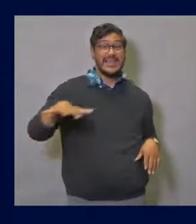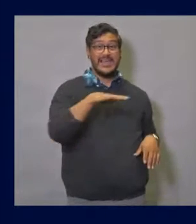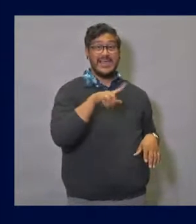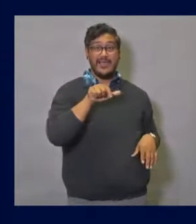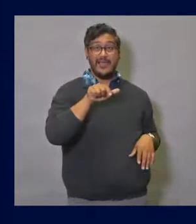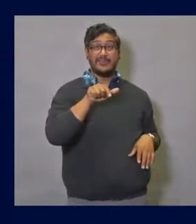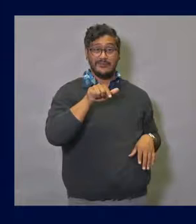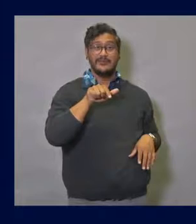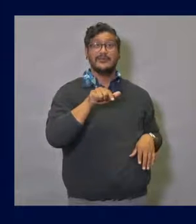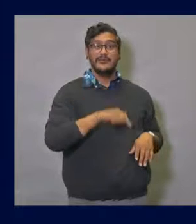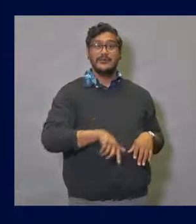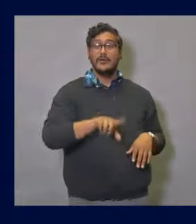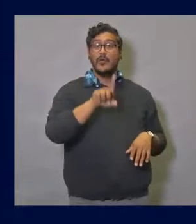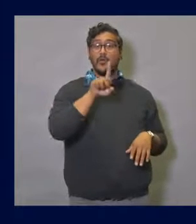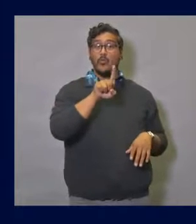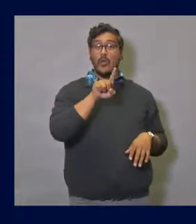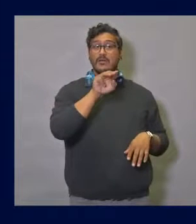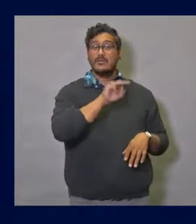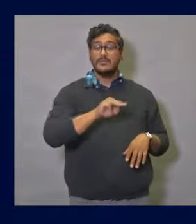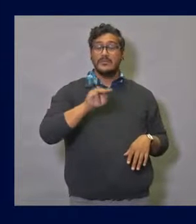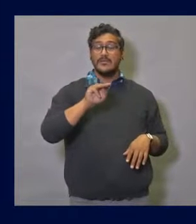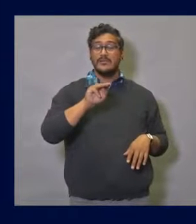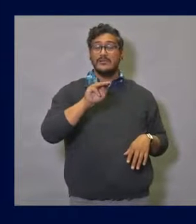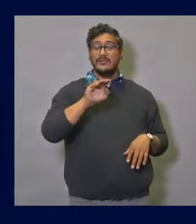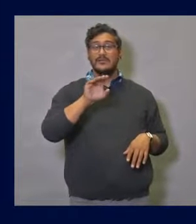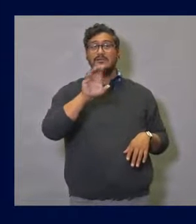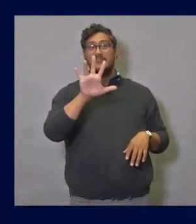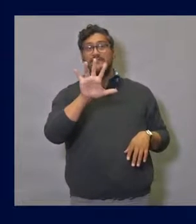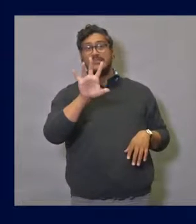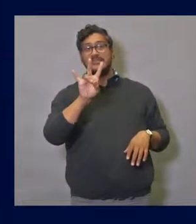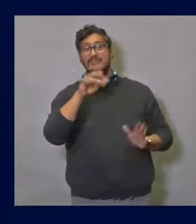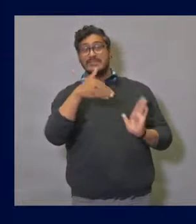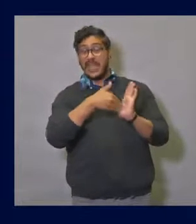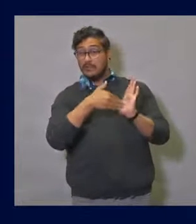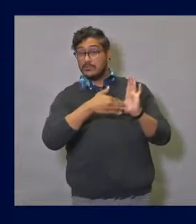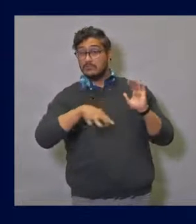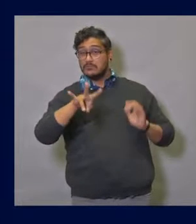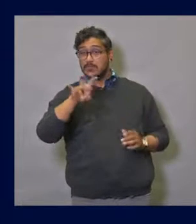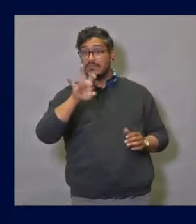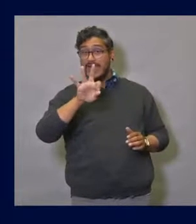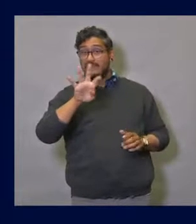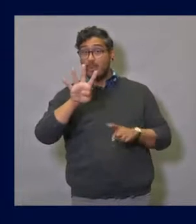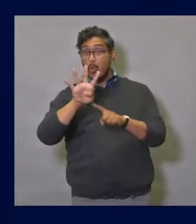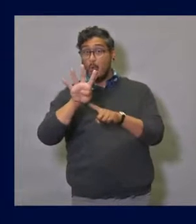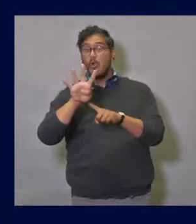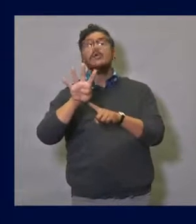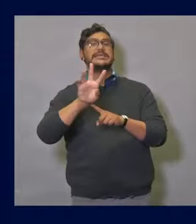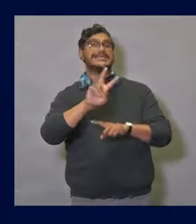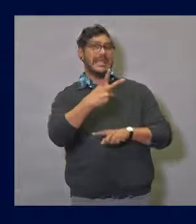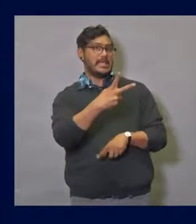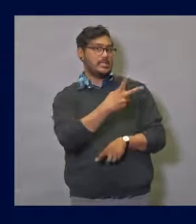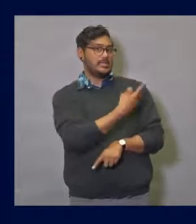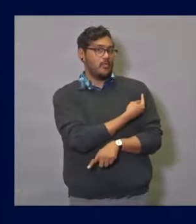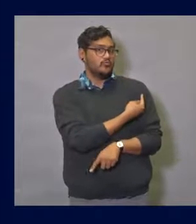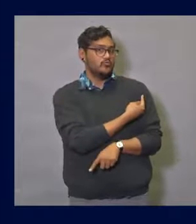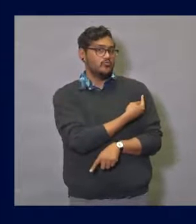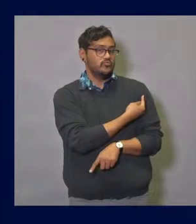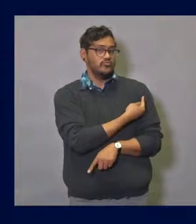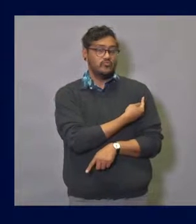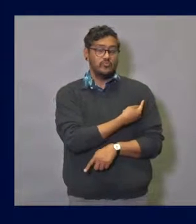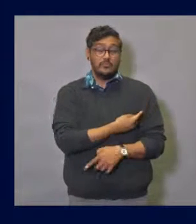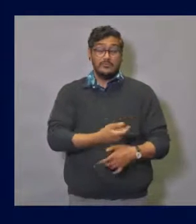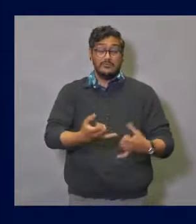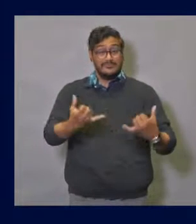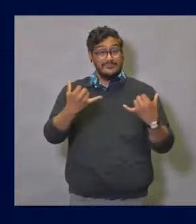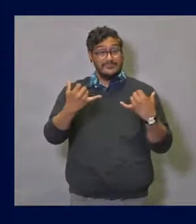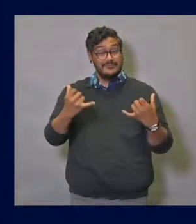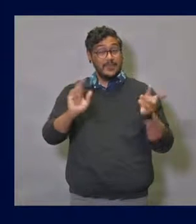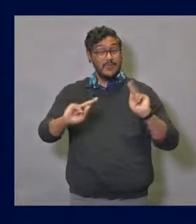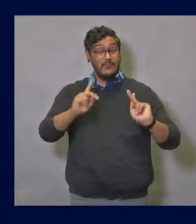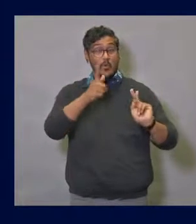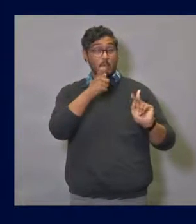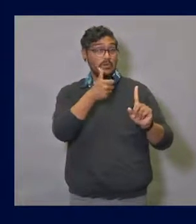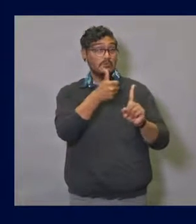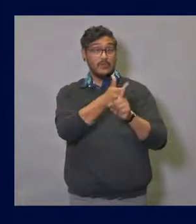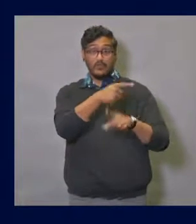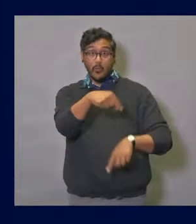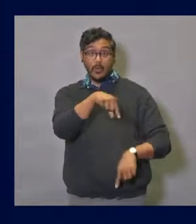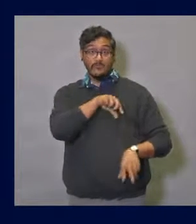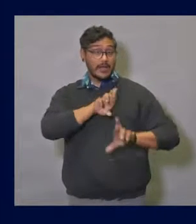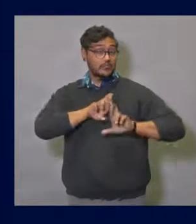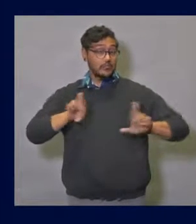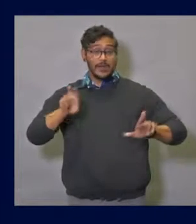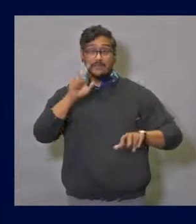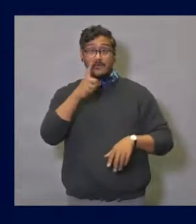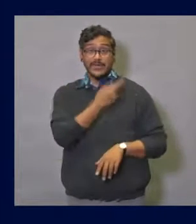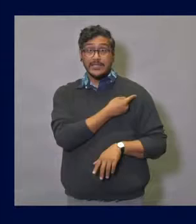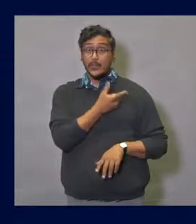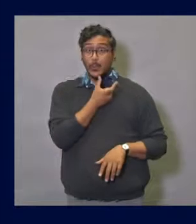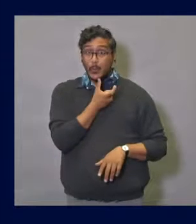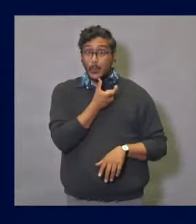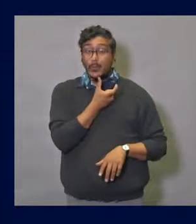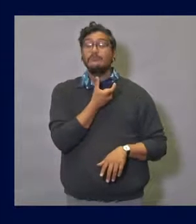ADMINISTRAMOS 949 DOSIS DE